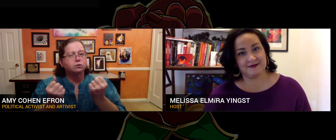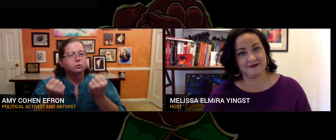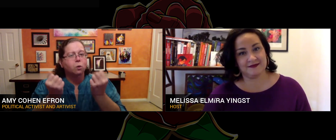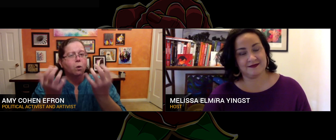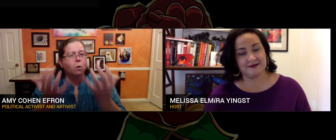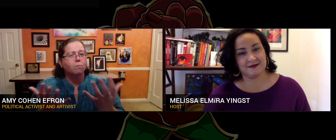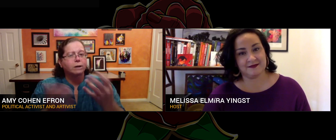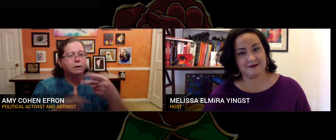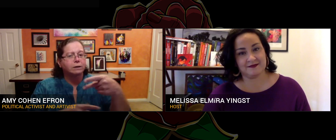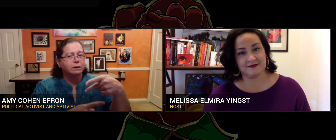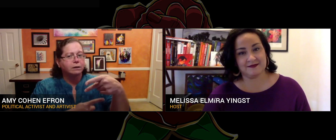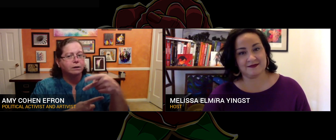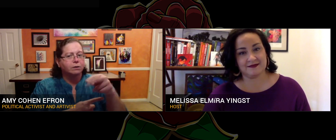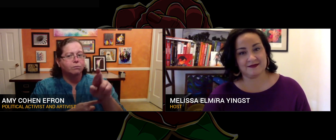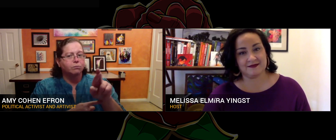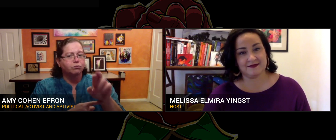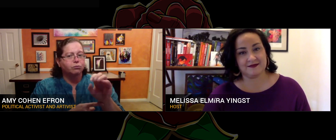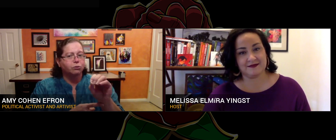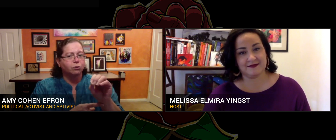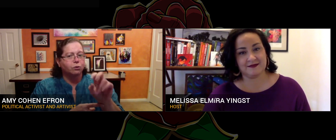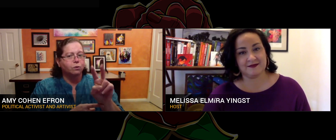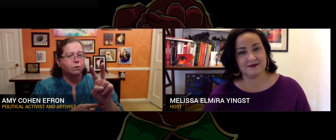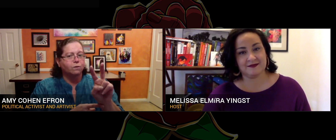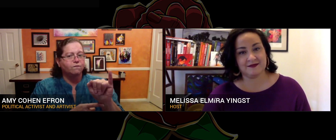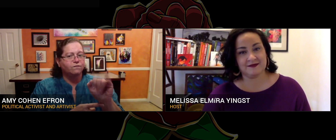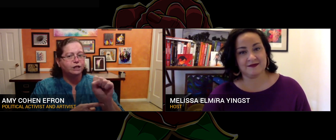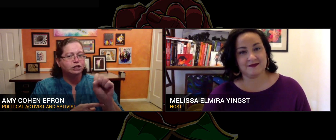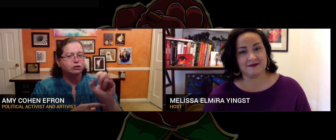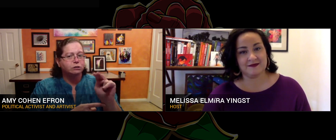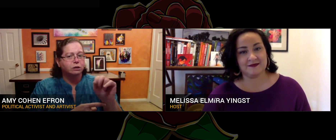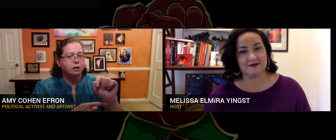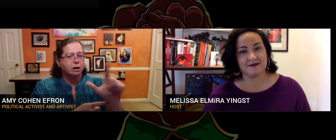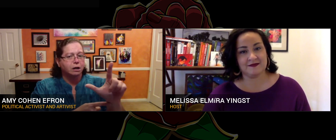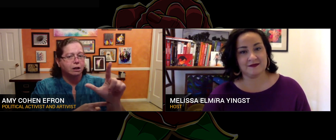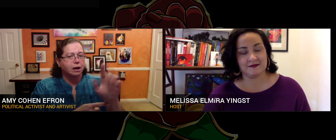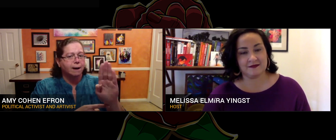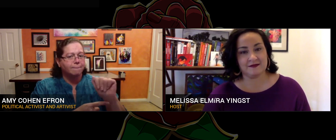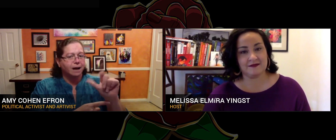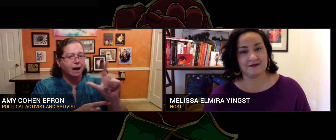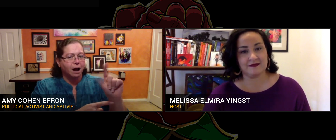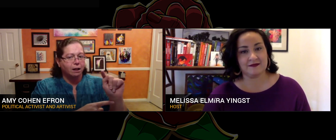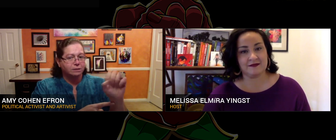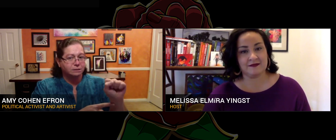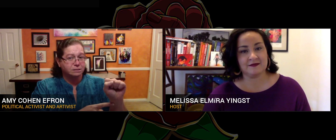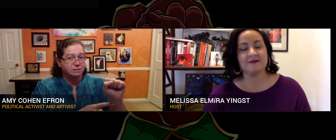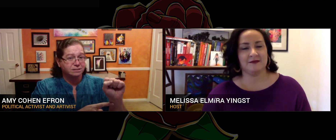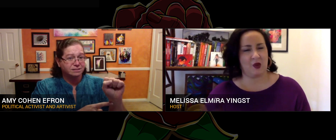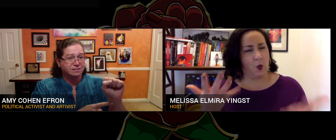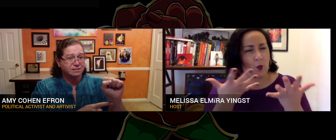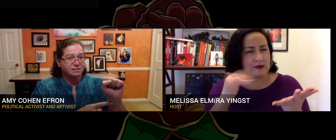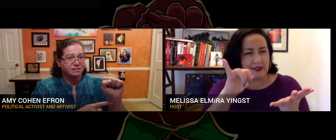because there was so many provisional ballots.